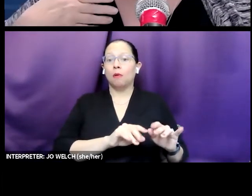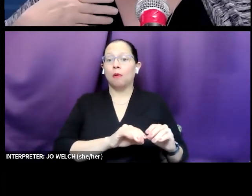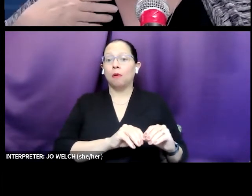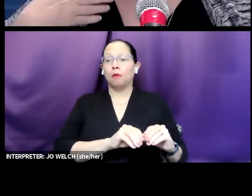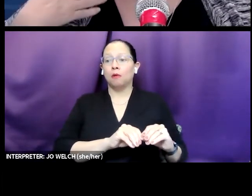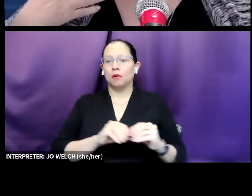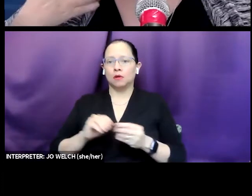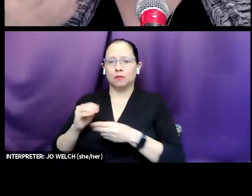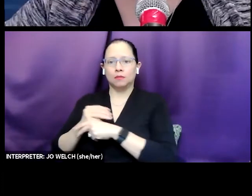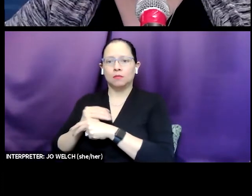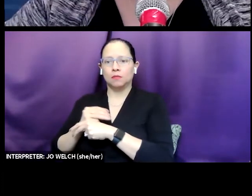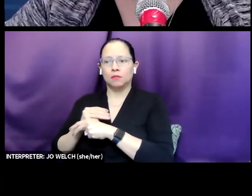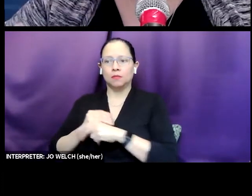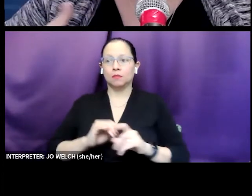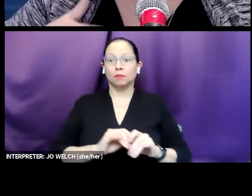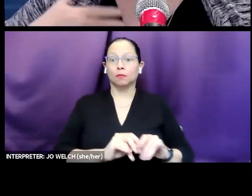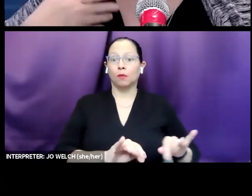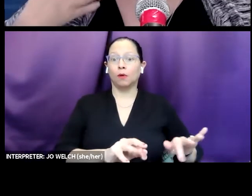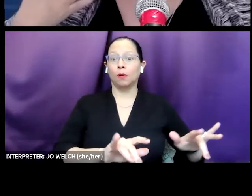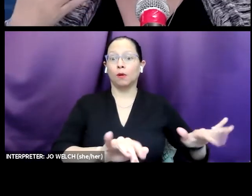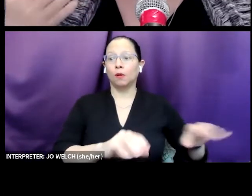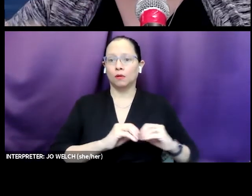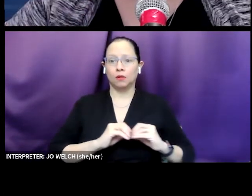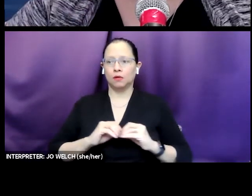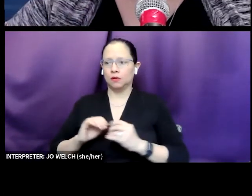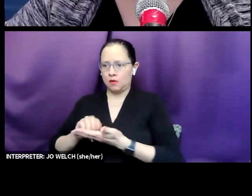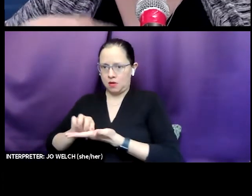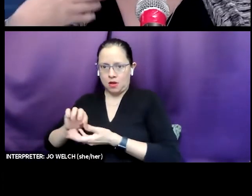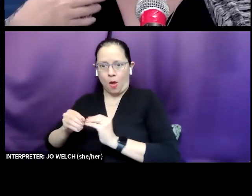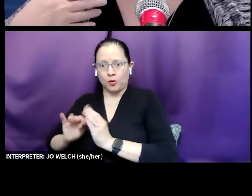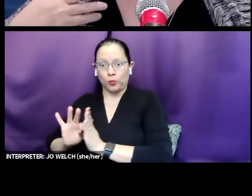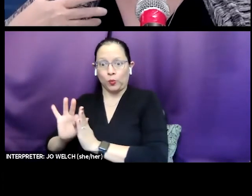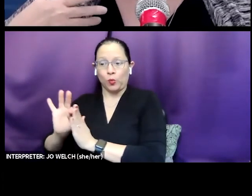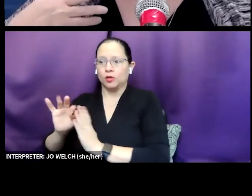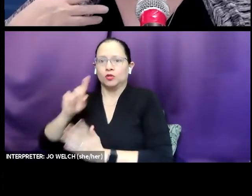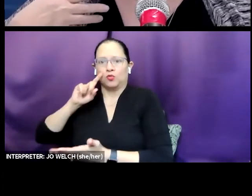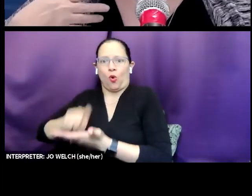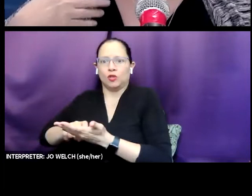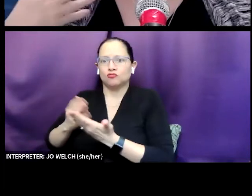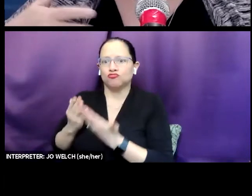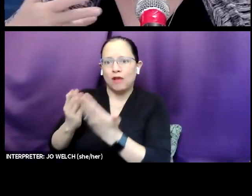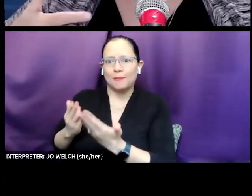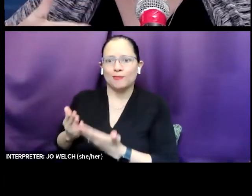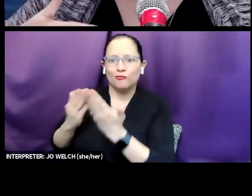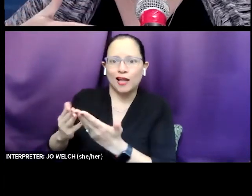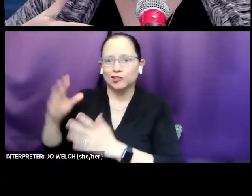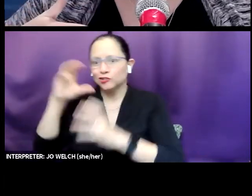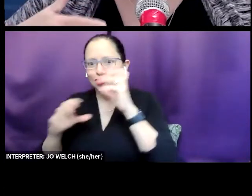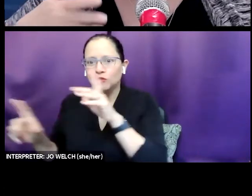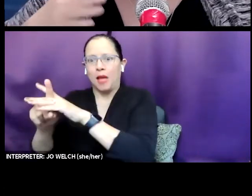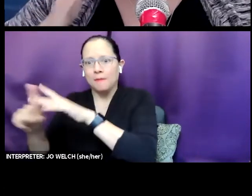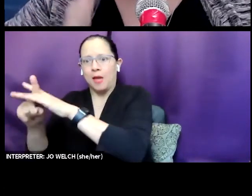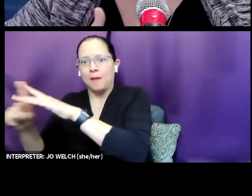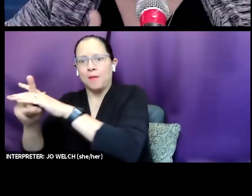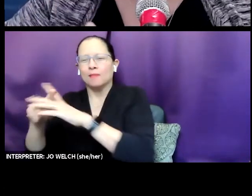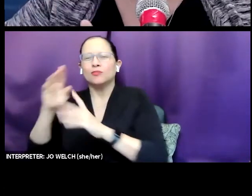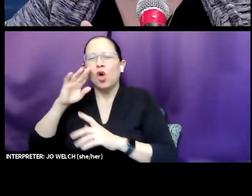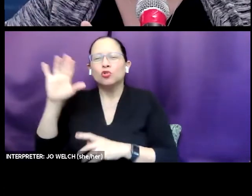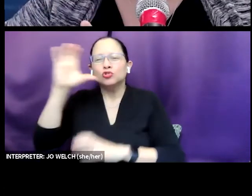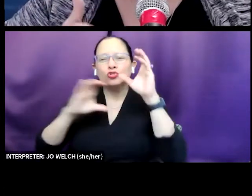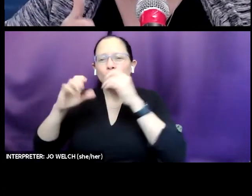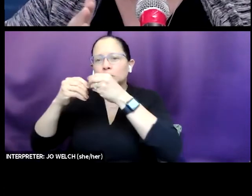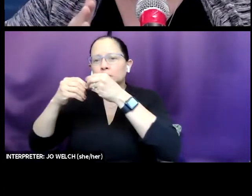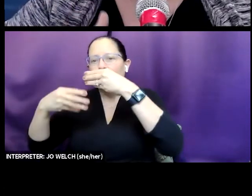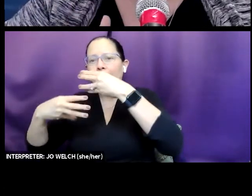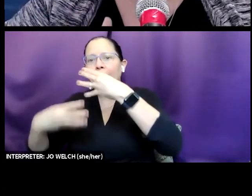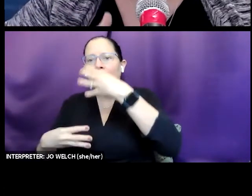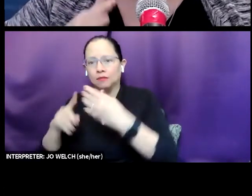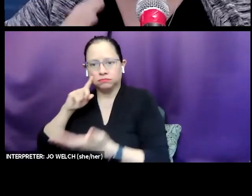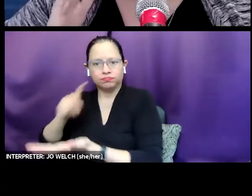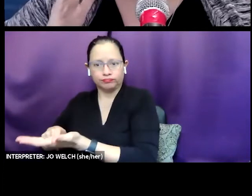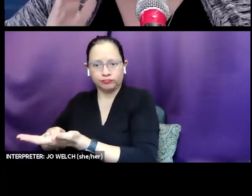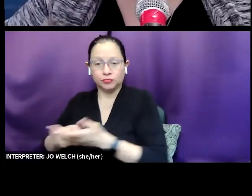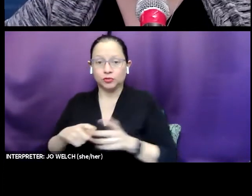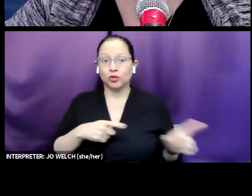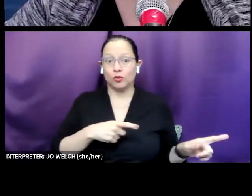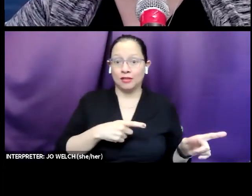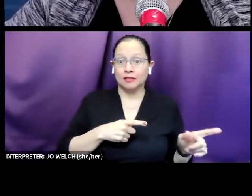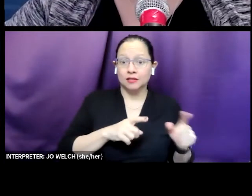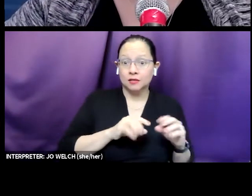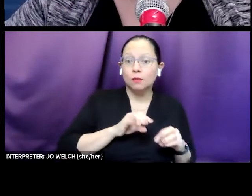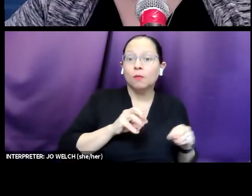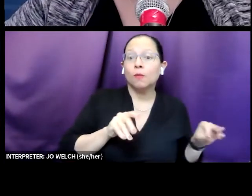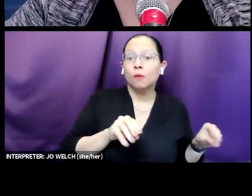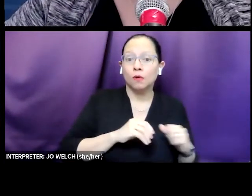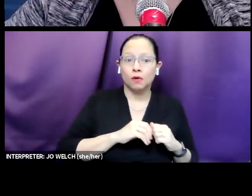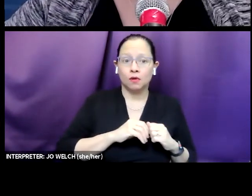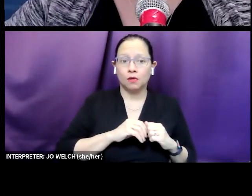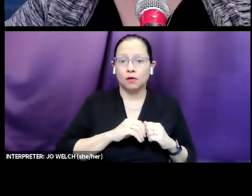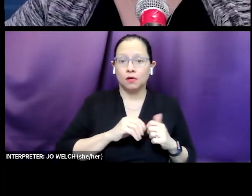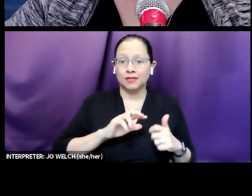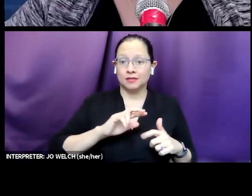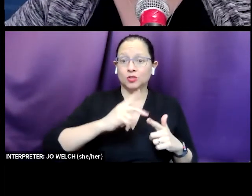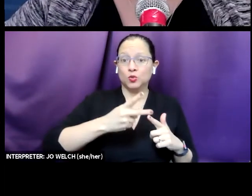It starts to show up and recommendations, it starts to show up in search. And so the goal of most media manipulator is is just to get to stage three which is to get noticed and to get engaged with.